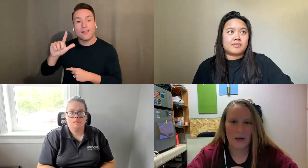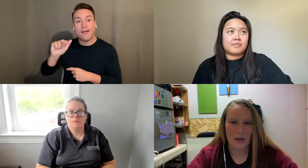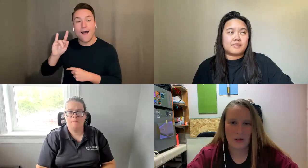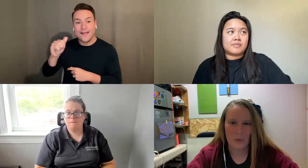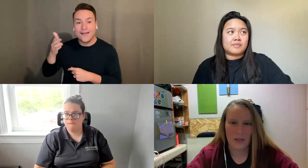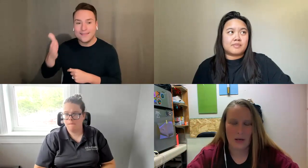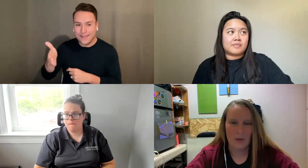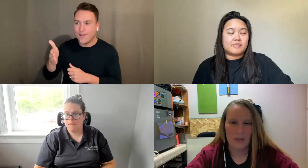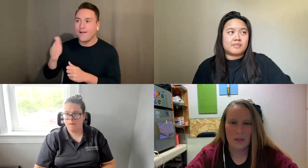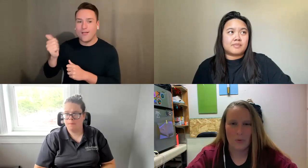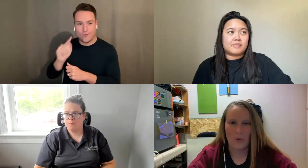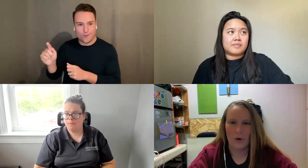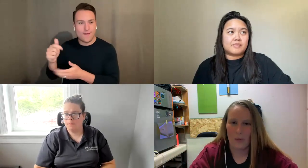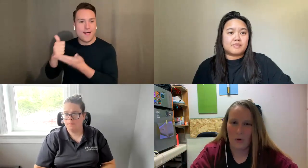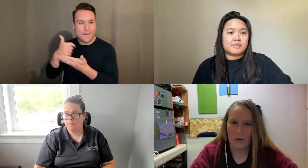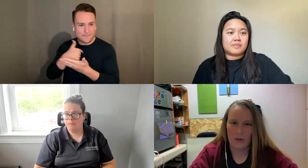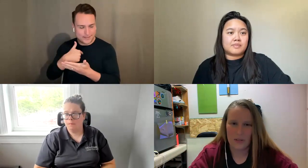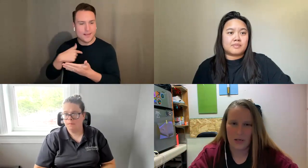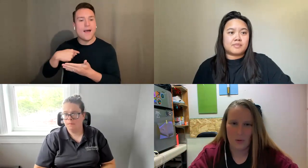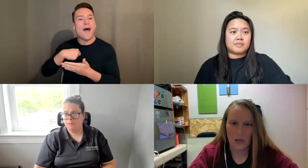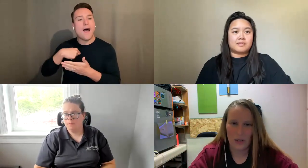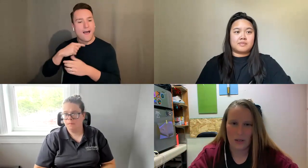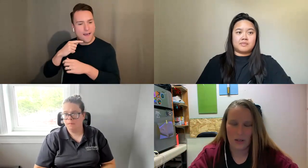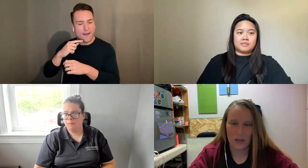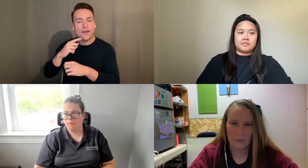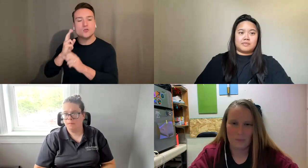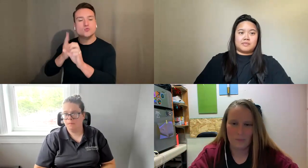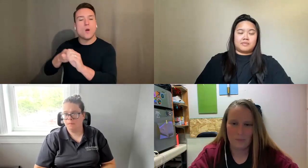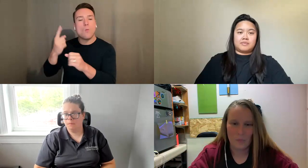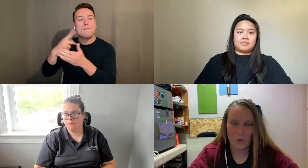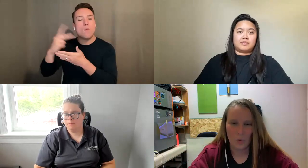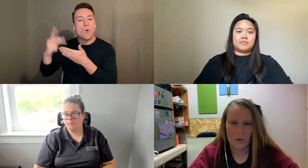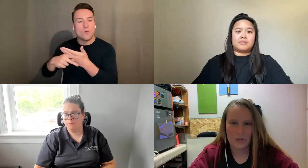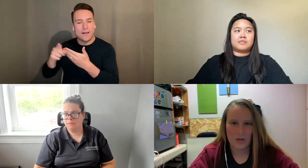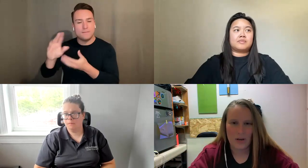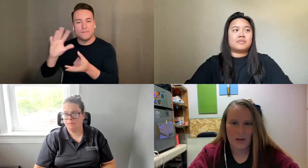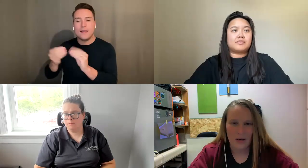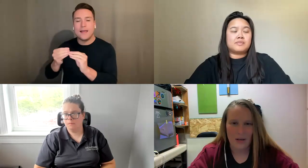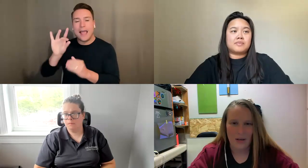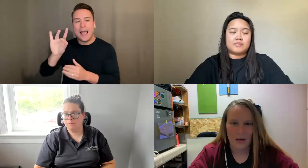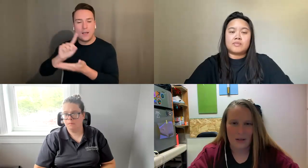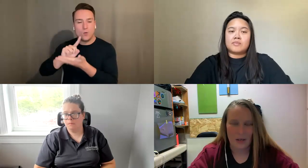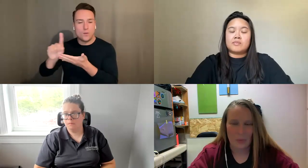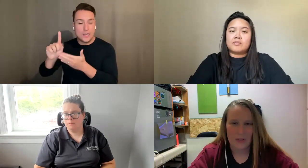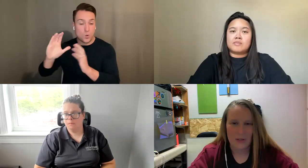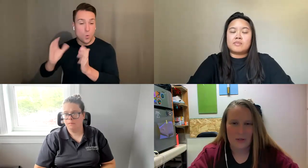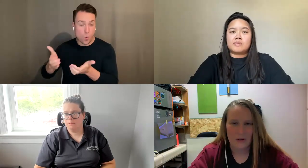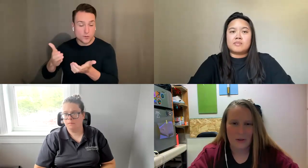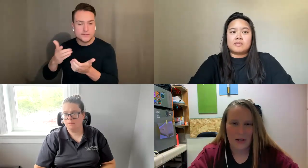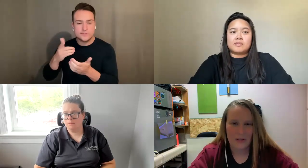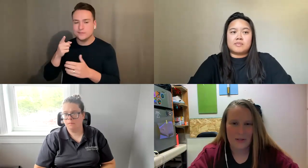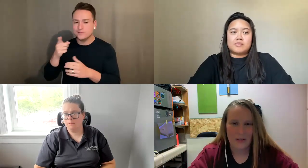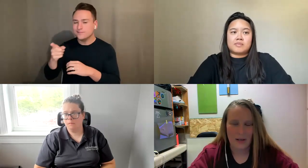I got in with them and did a program where it's an eight week course, like a business class.